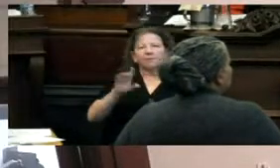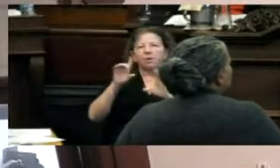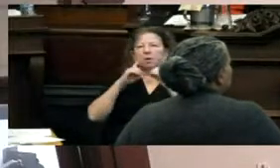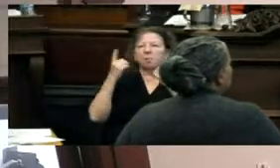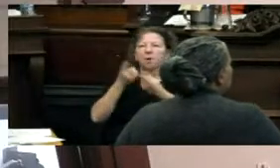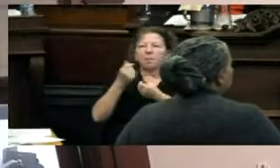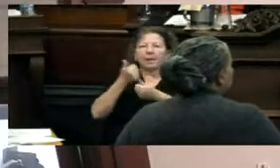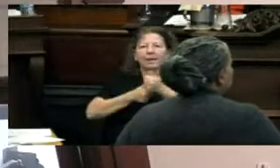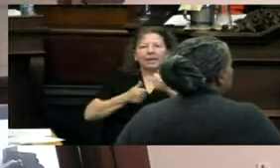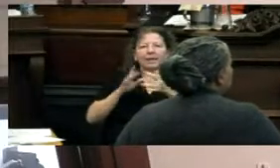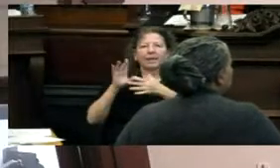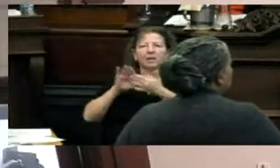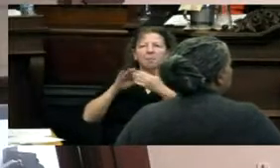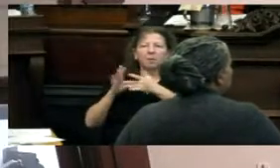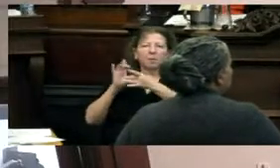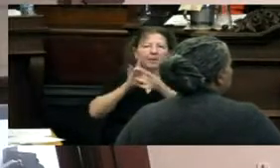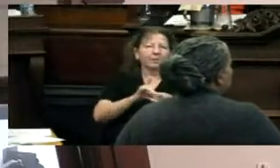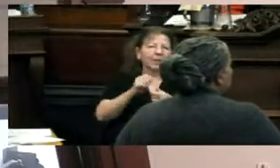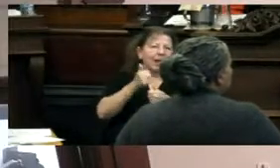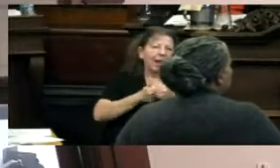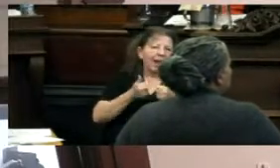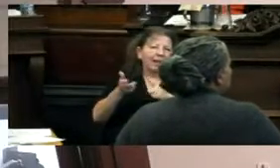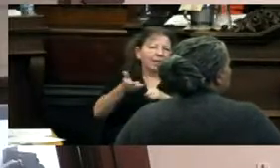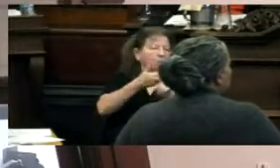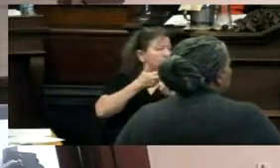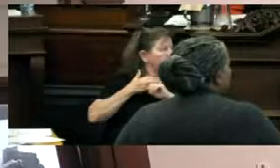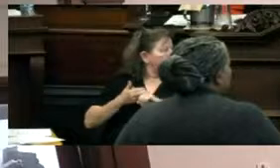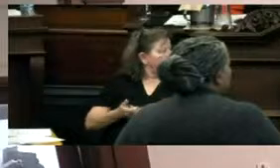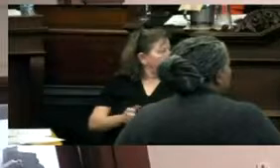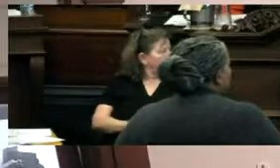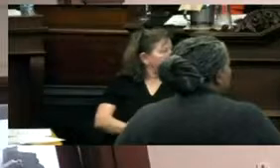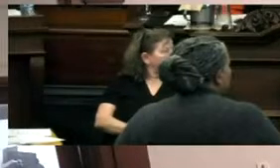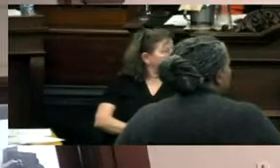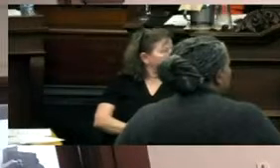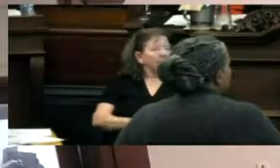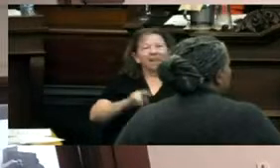be aware of? To any upcoming department related community